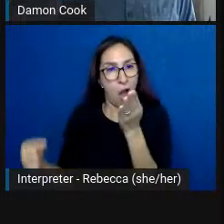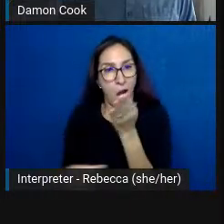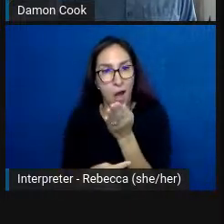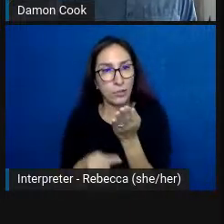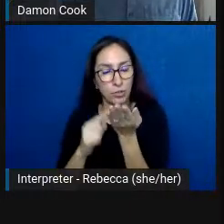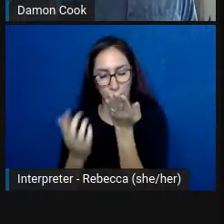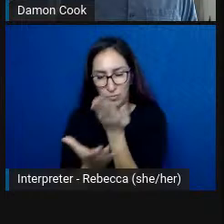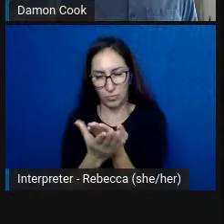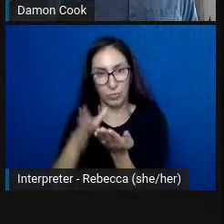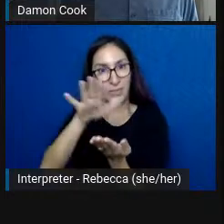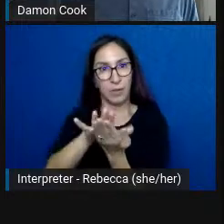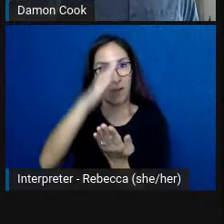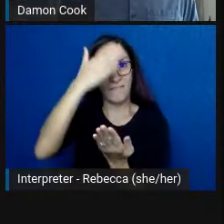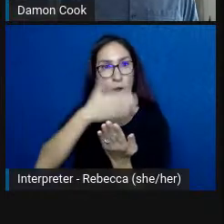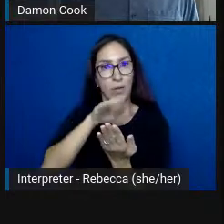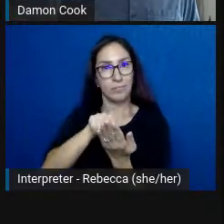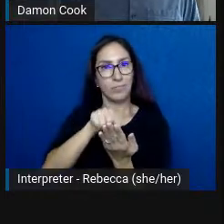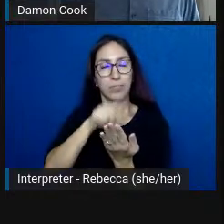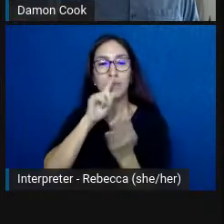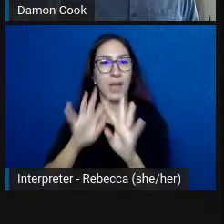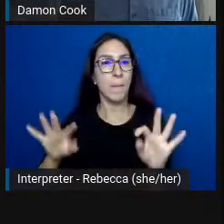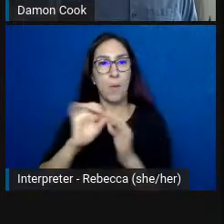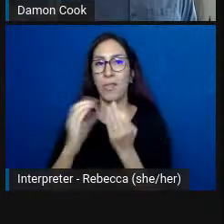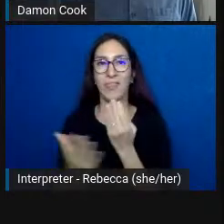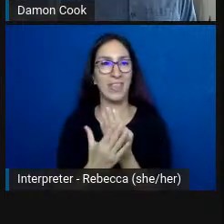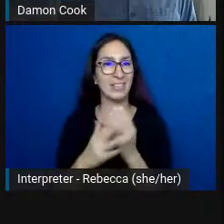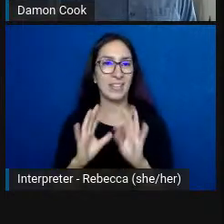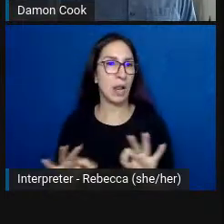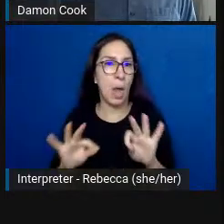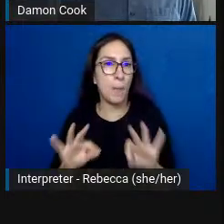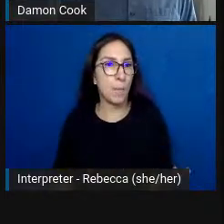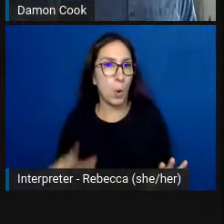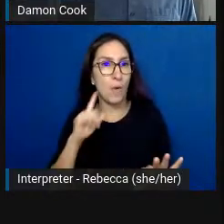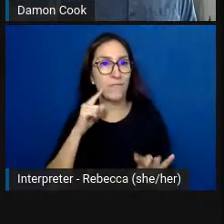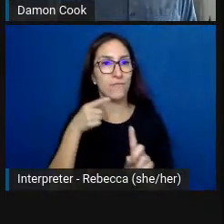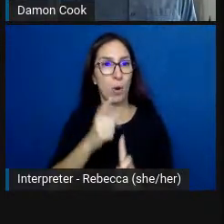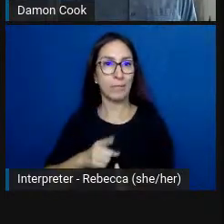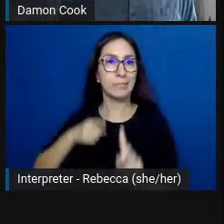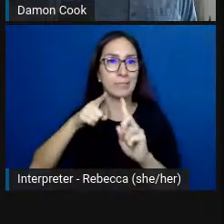which signals to Screen Readers that the content meeting the Dialog are not a part of Dialog